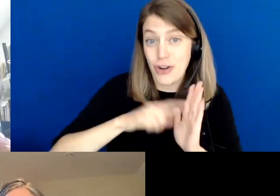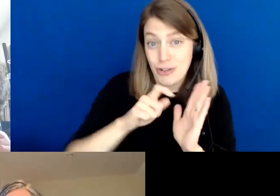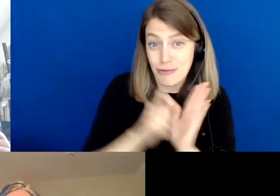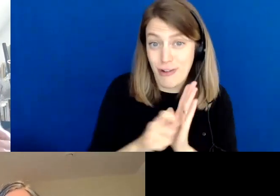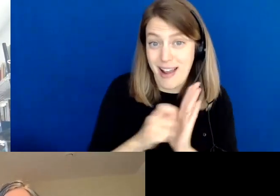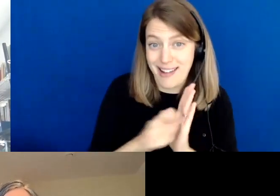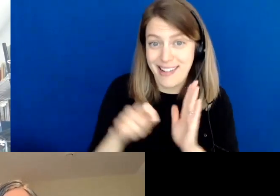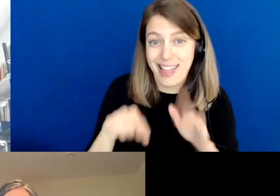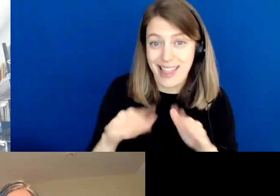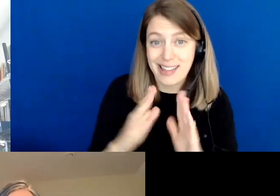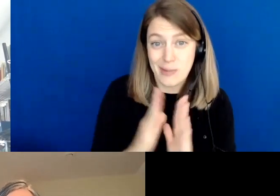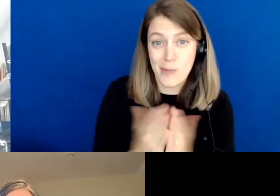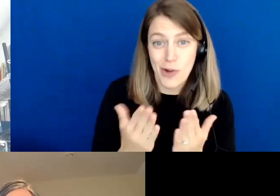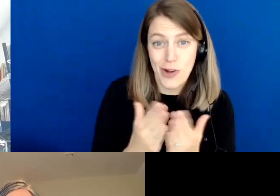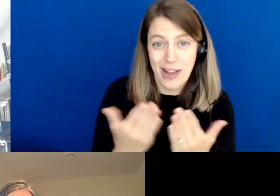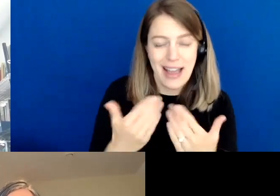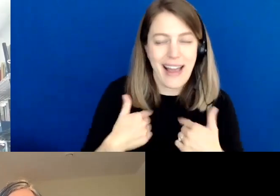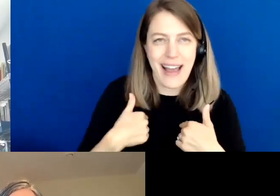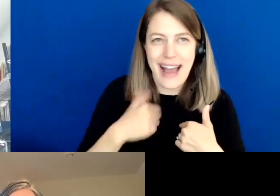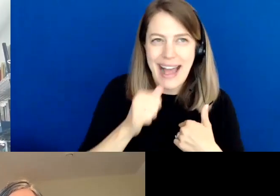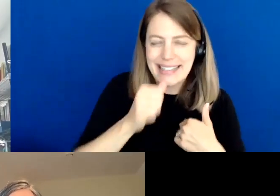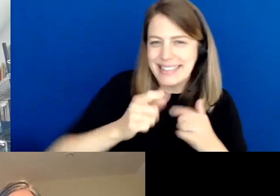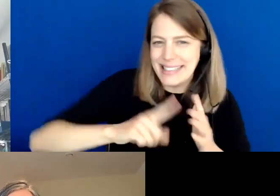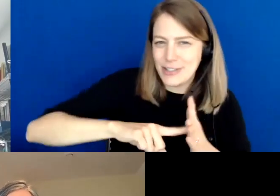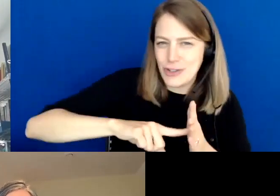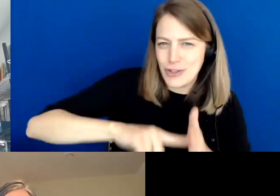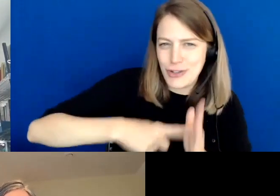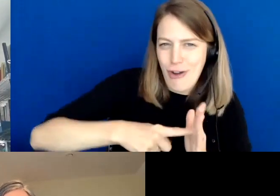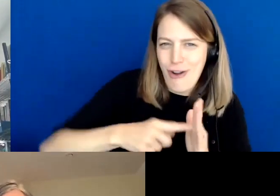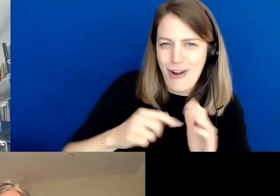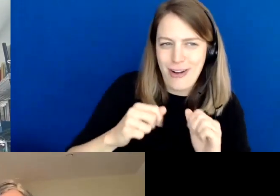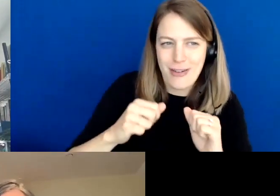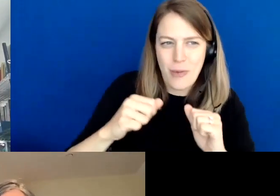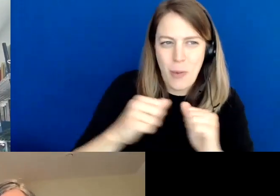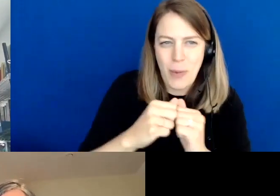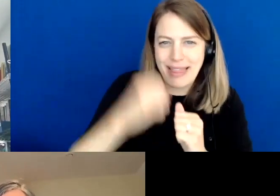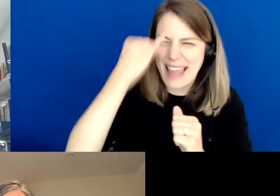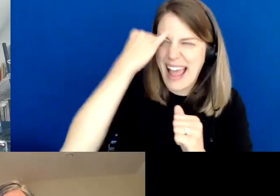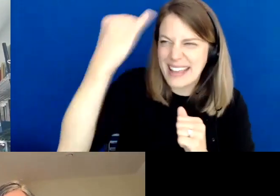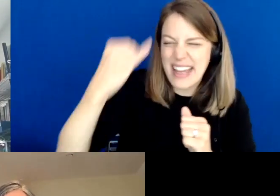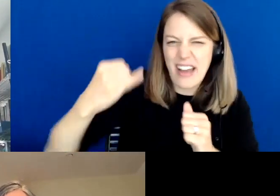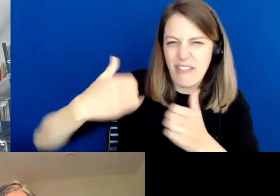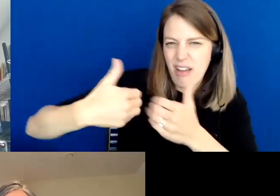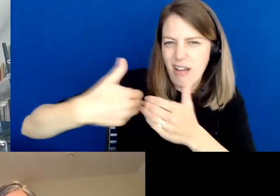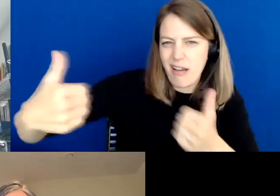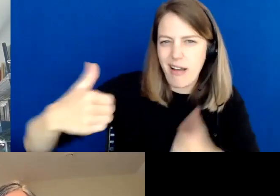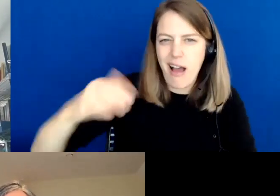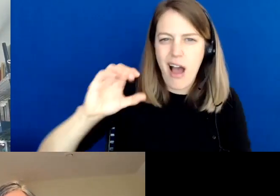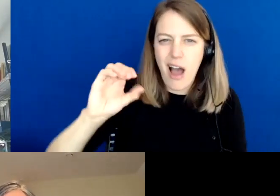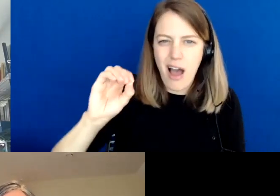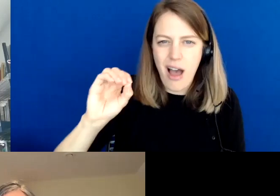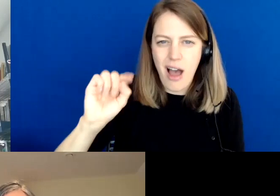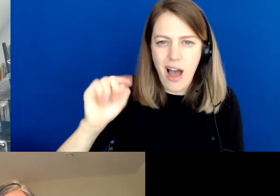I didn't start it with this idea of othering and so much.